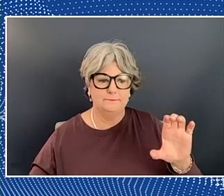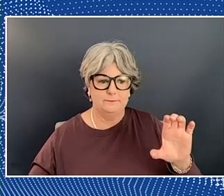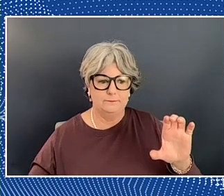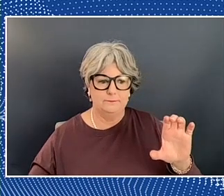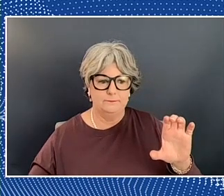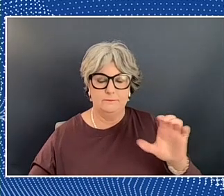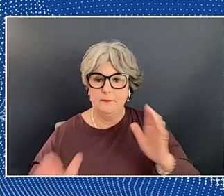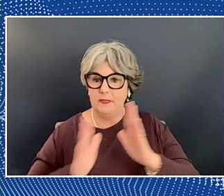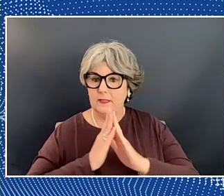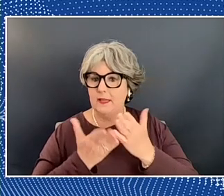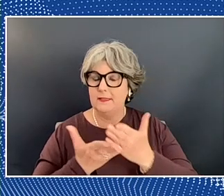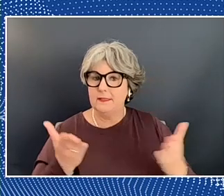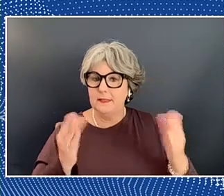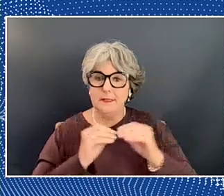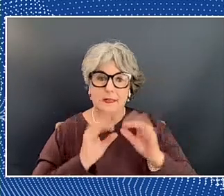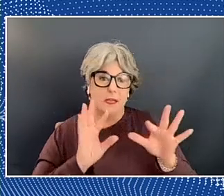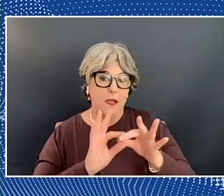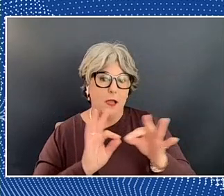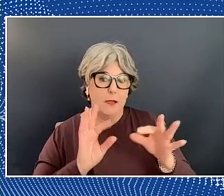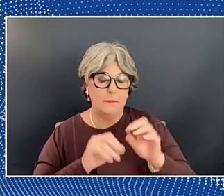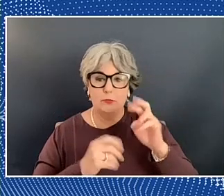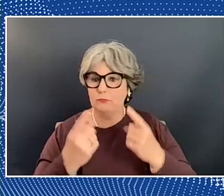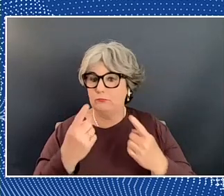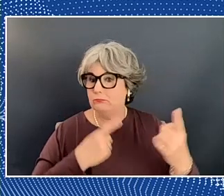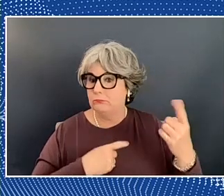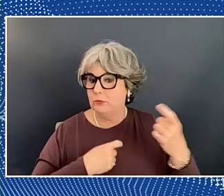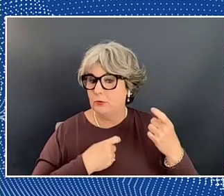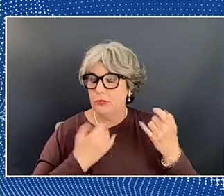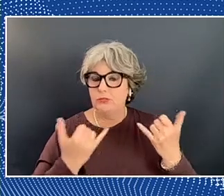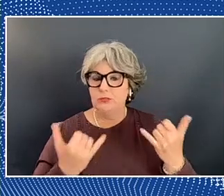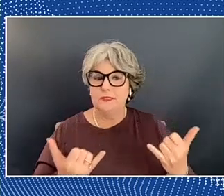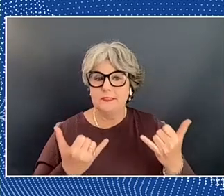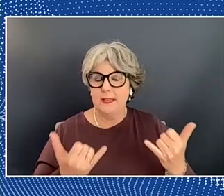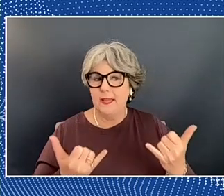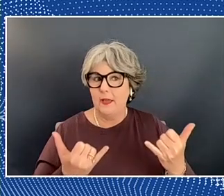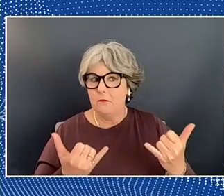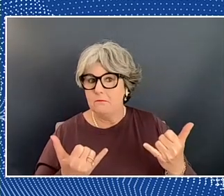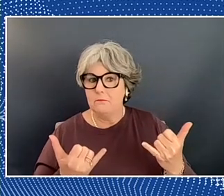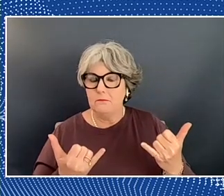comments or questions for paragraph C.